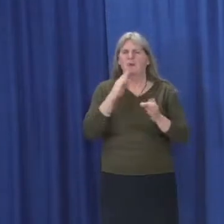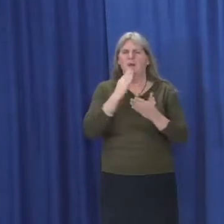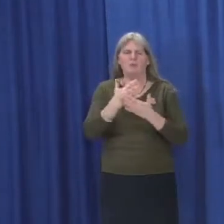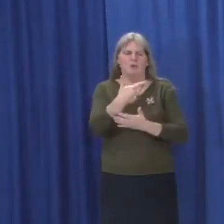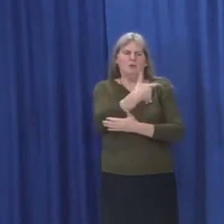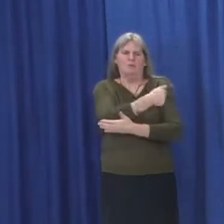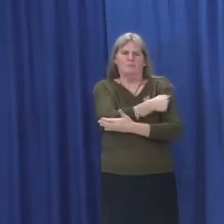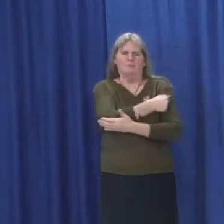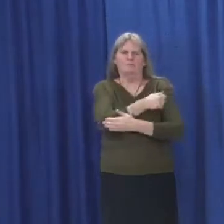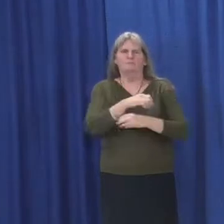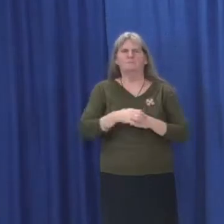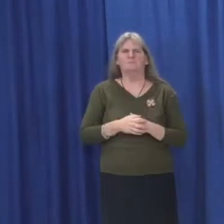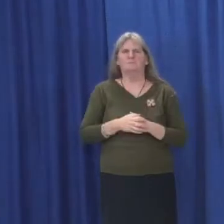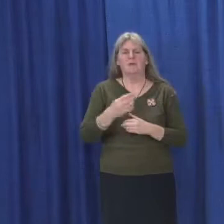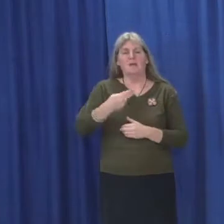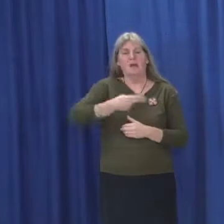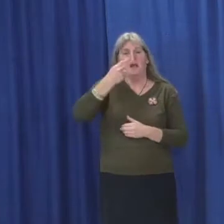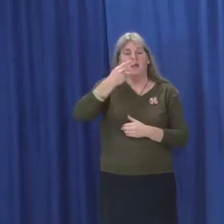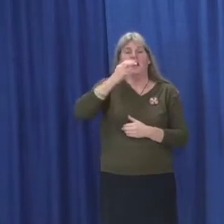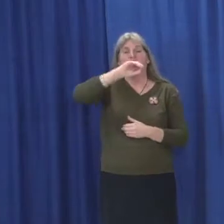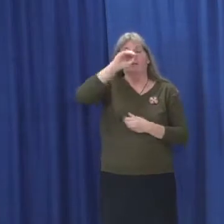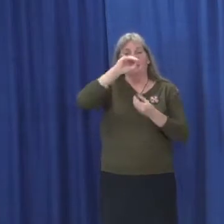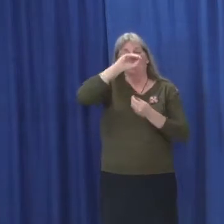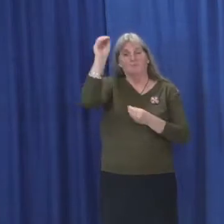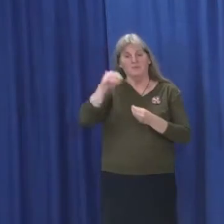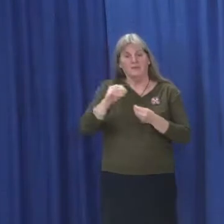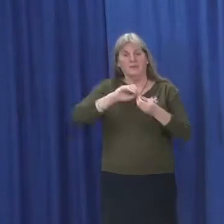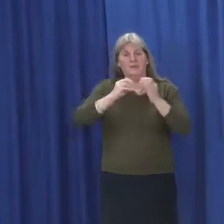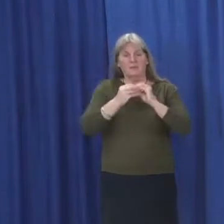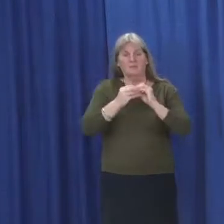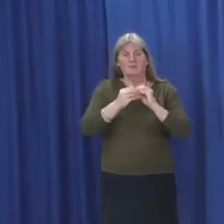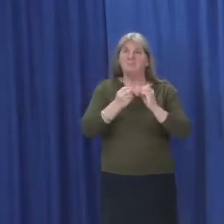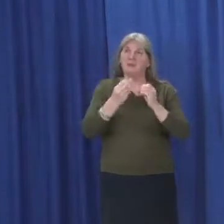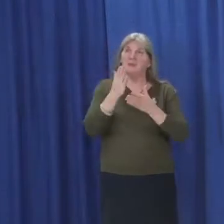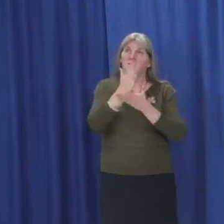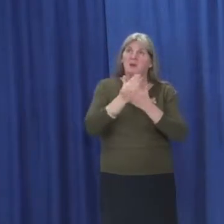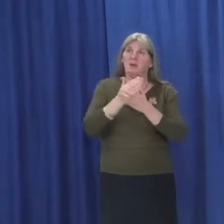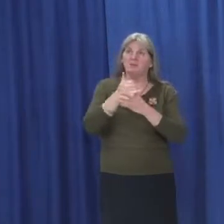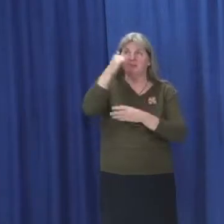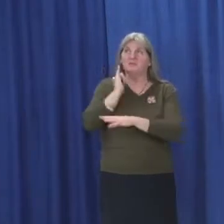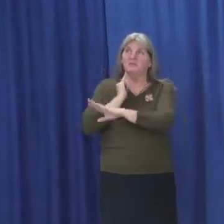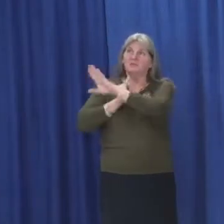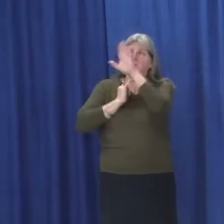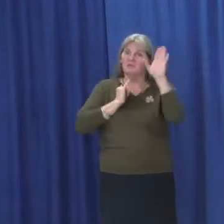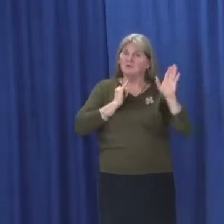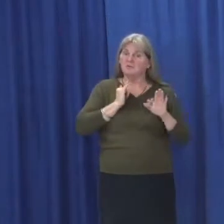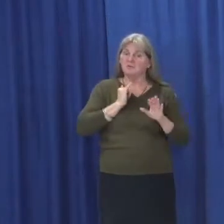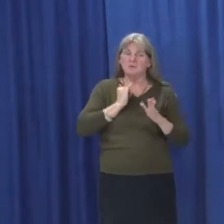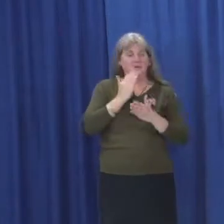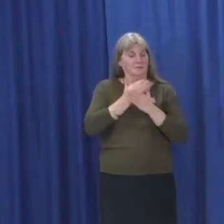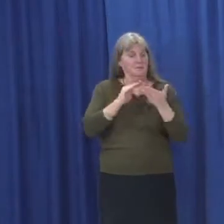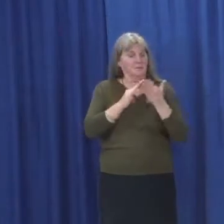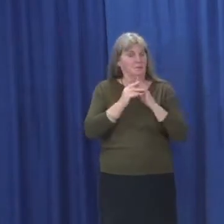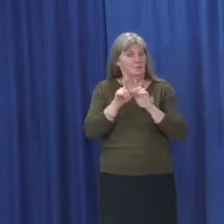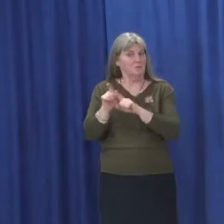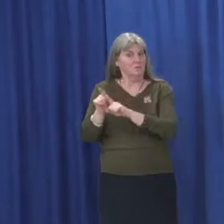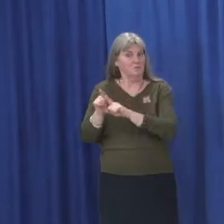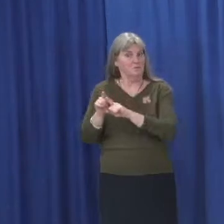vaccination coverage. They are high vaccination rates and much of the territory and particularly and some